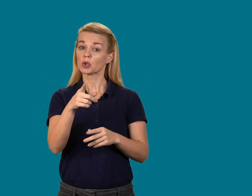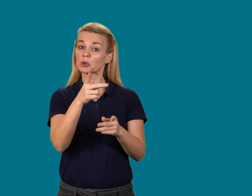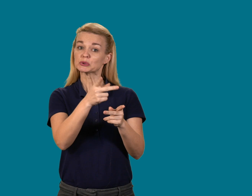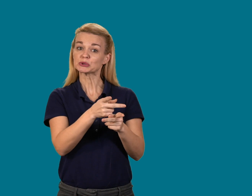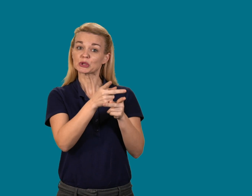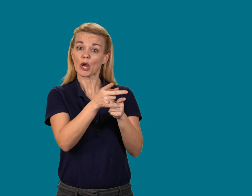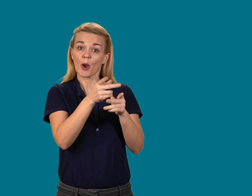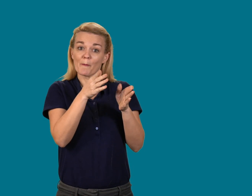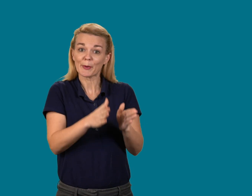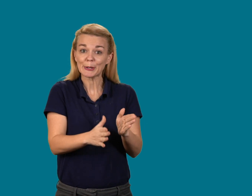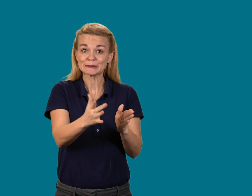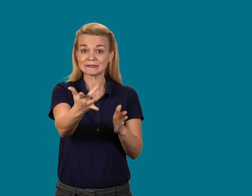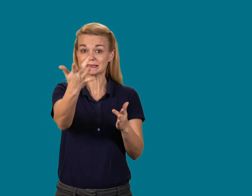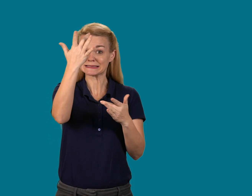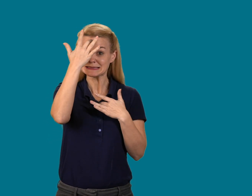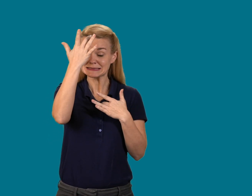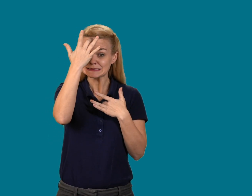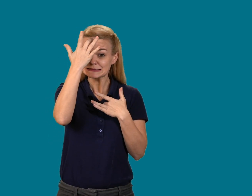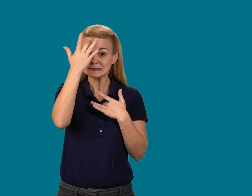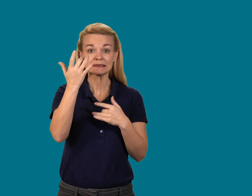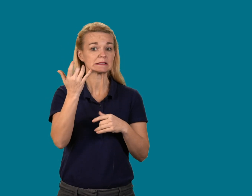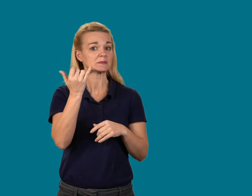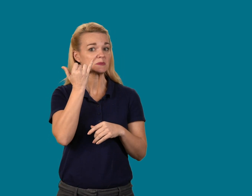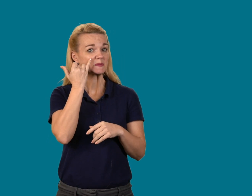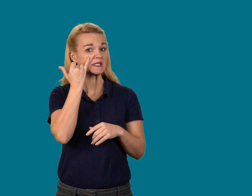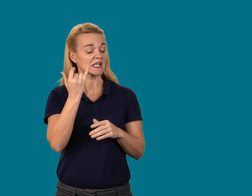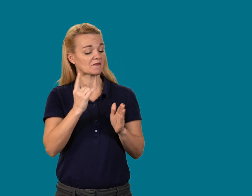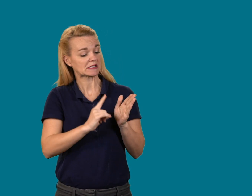When caring for someone who is sick,